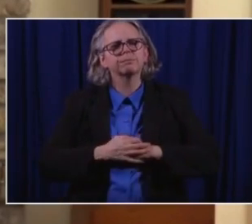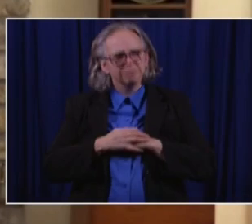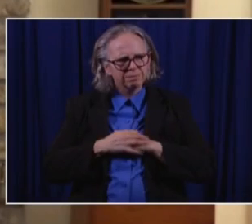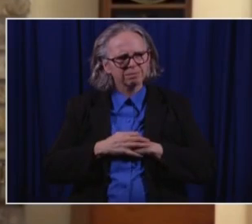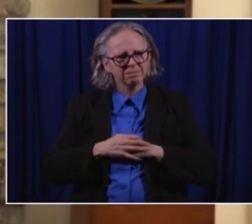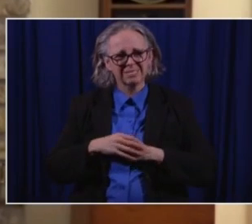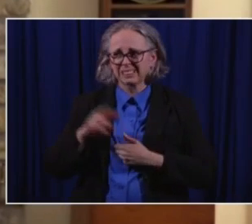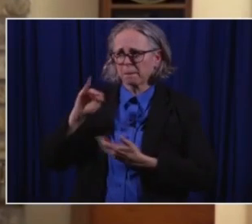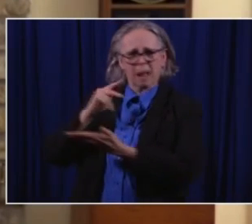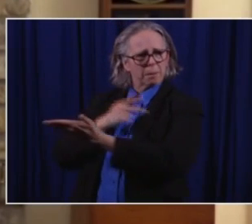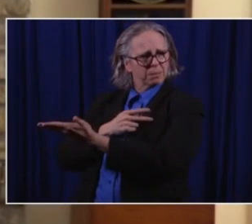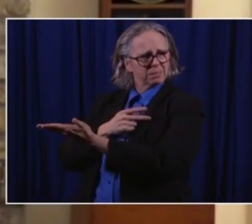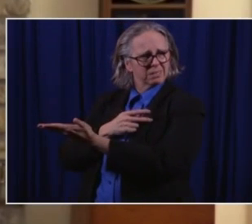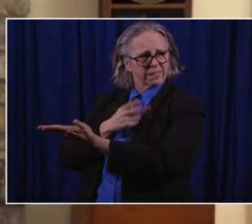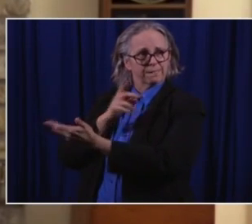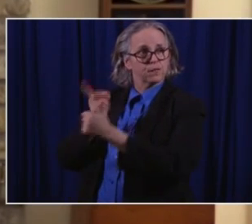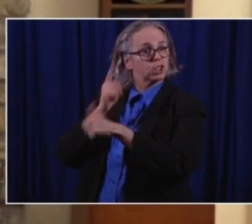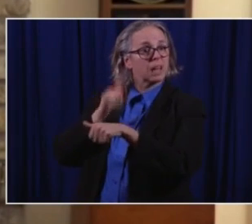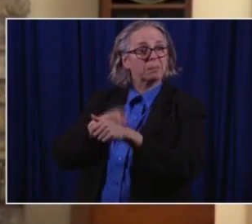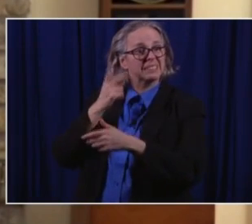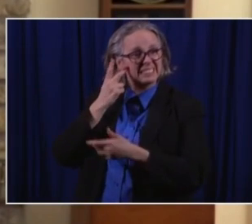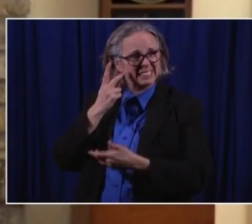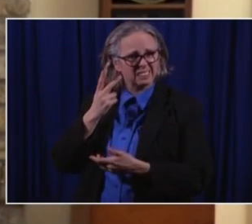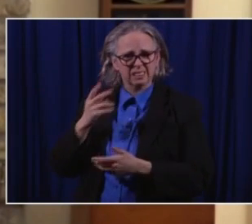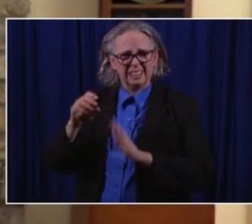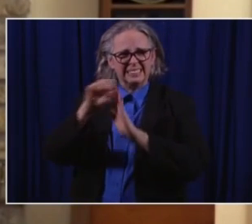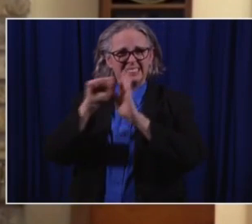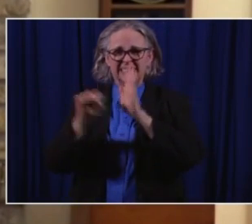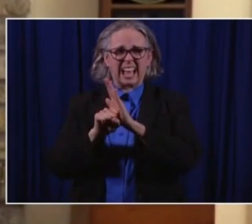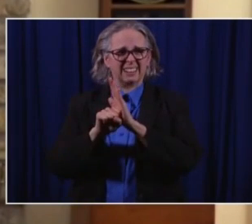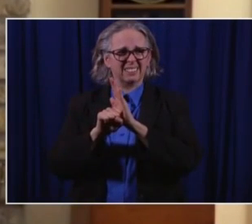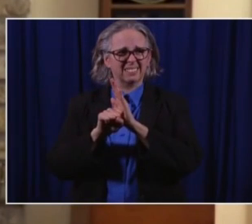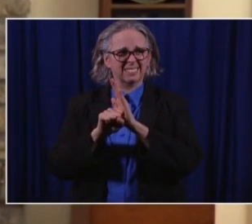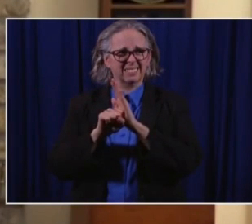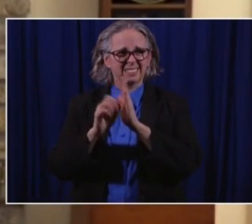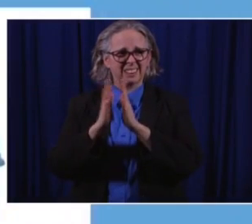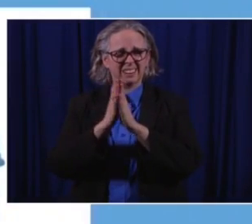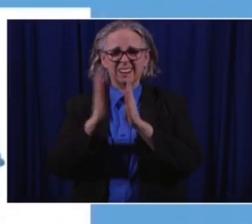we posted. Yesterday I think it's pretty much exactly what doctor doctor Coburn. I had to say as you can see from this